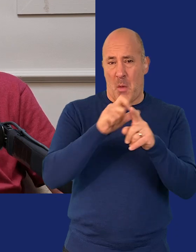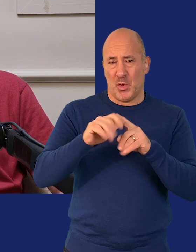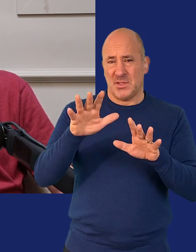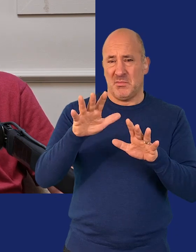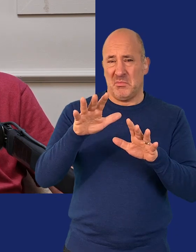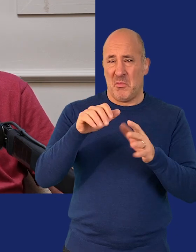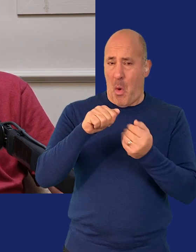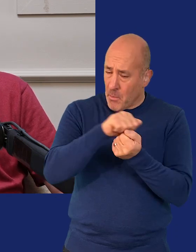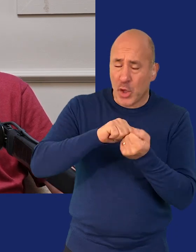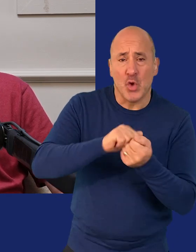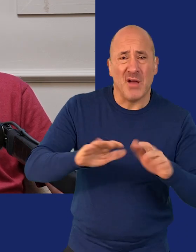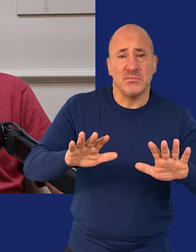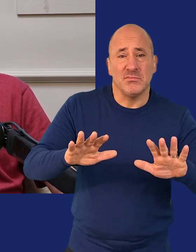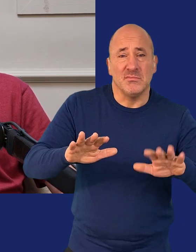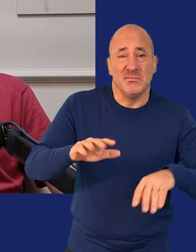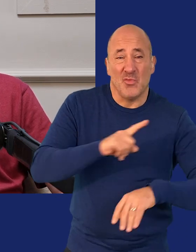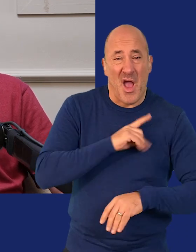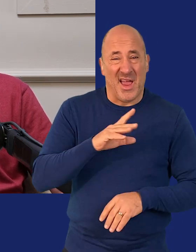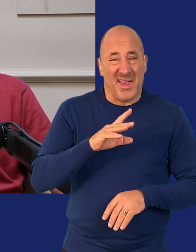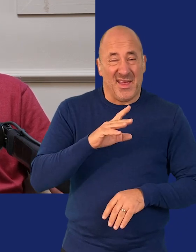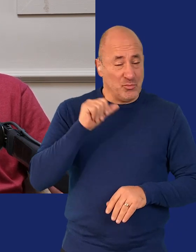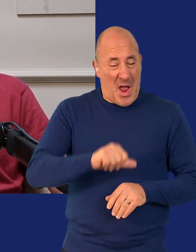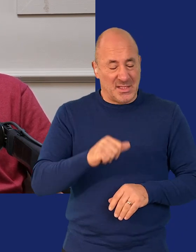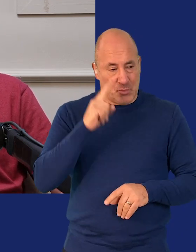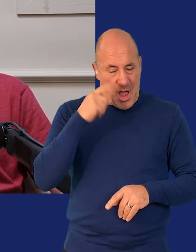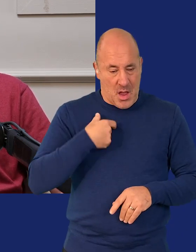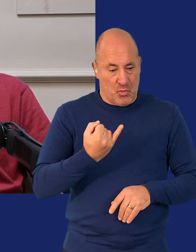community, cause I think that is the right thing to do because you have got it wrong.